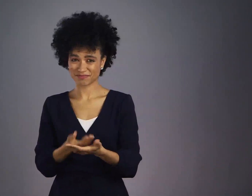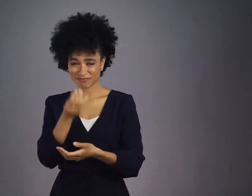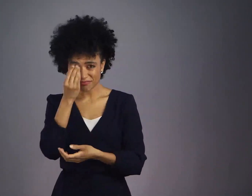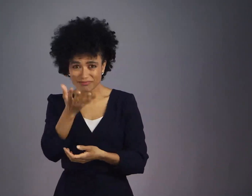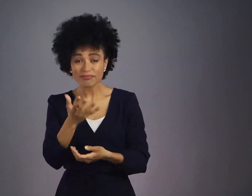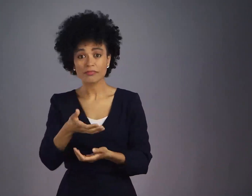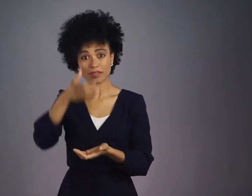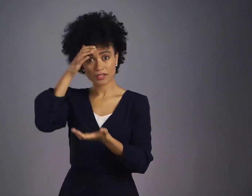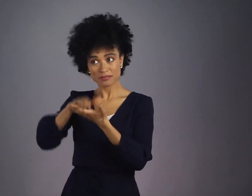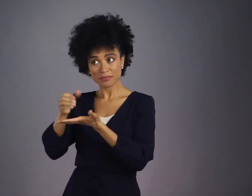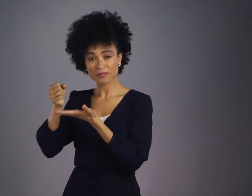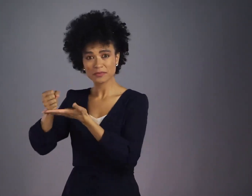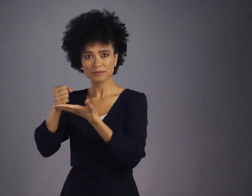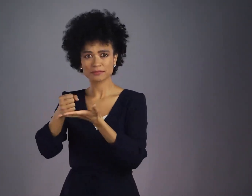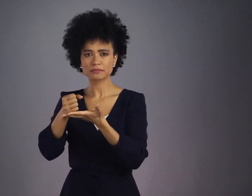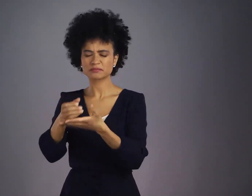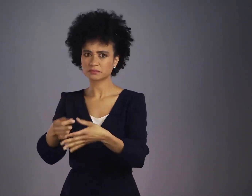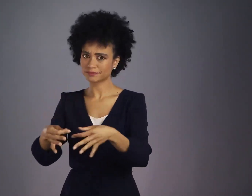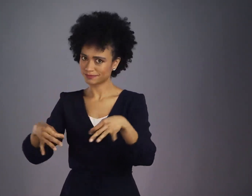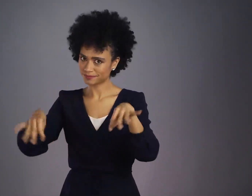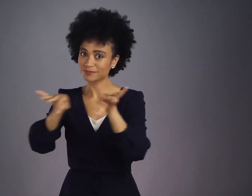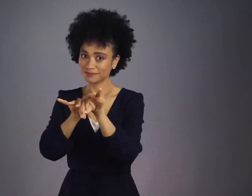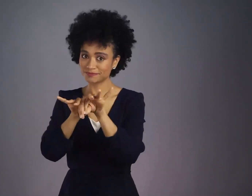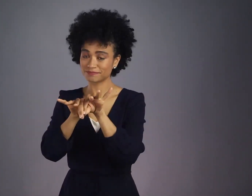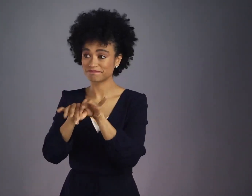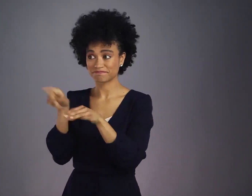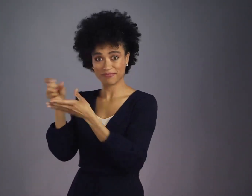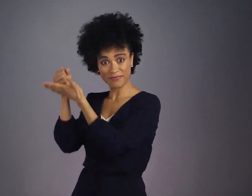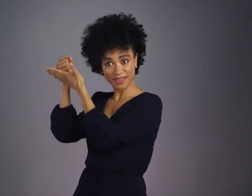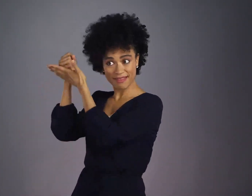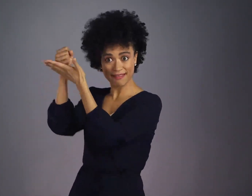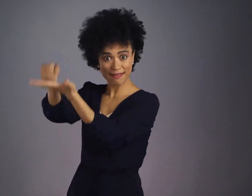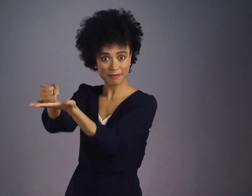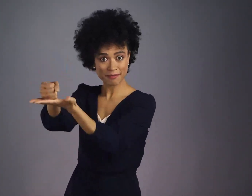The fact is that he should work with other people to maintain his own sobriety.